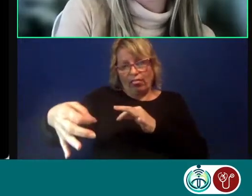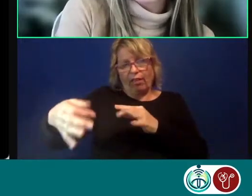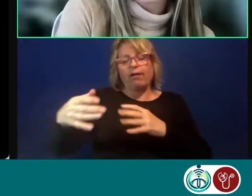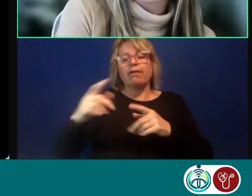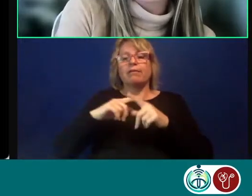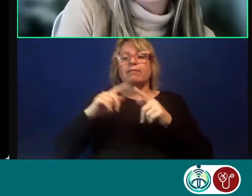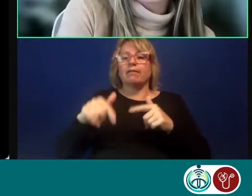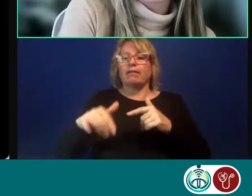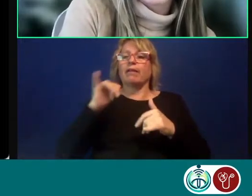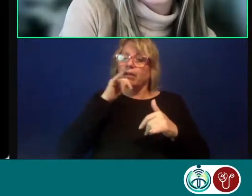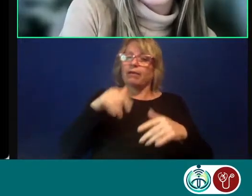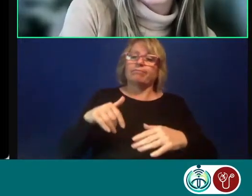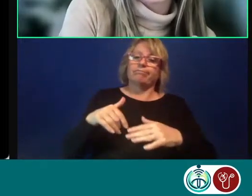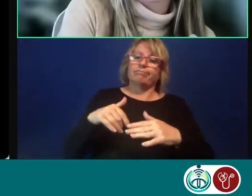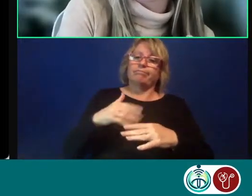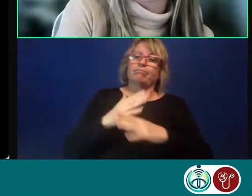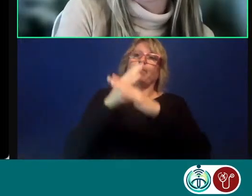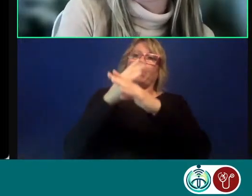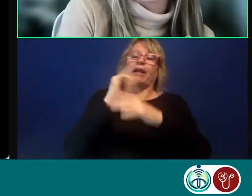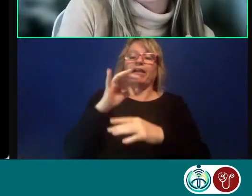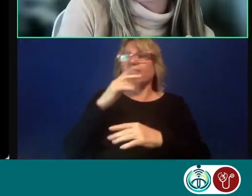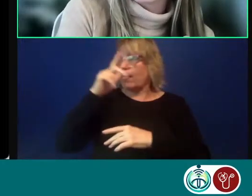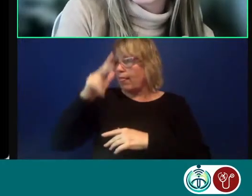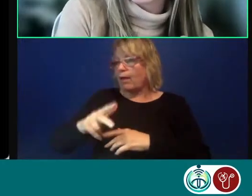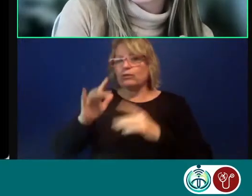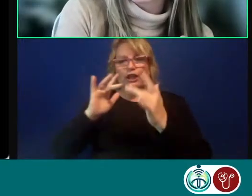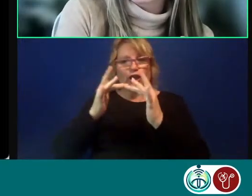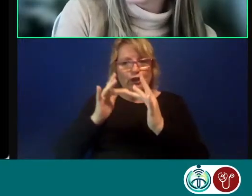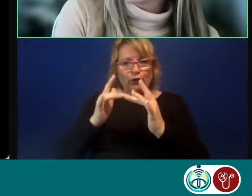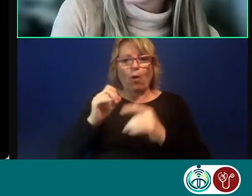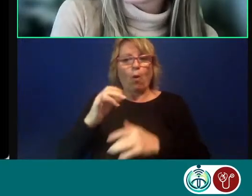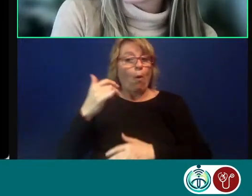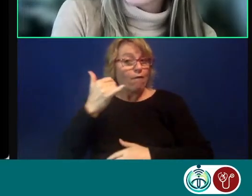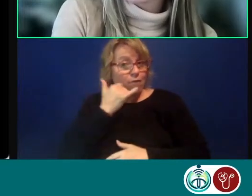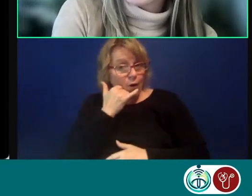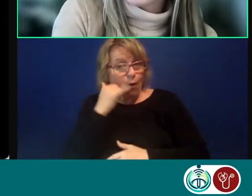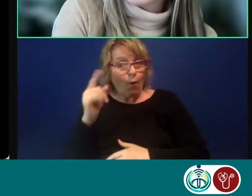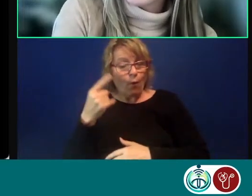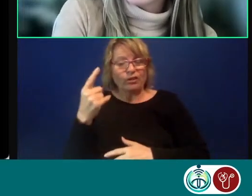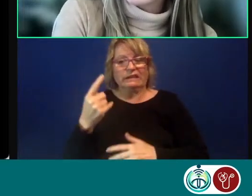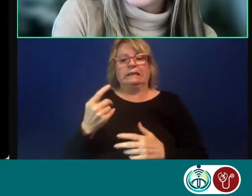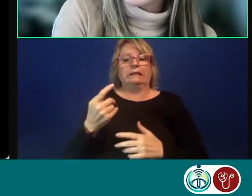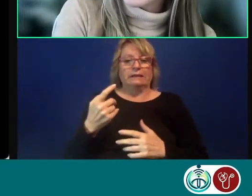especially with poor Internet connection or phone only communication. A strong part of the autism